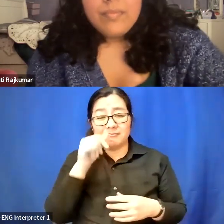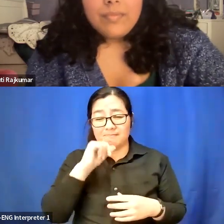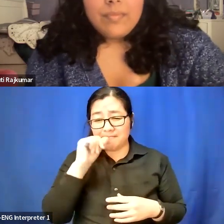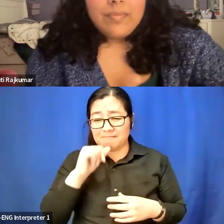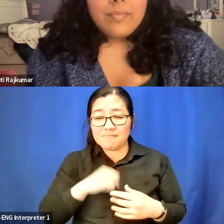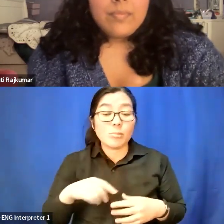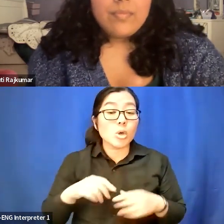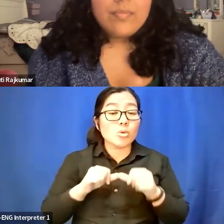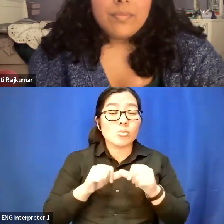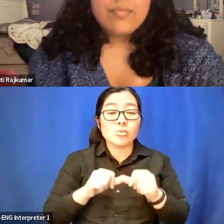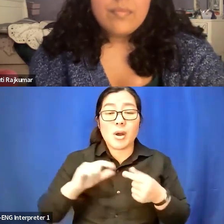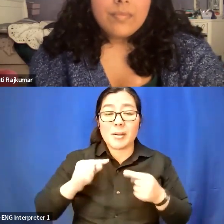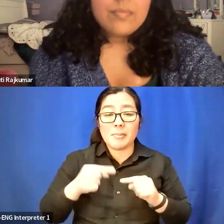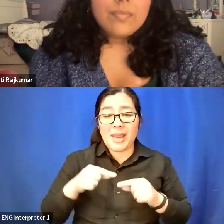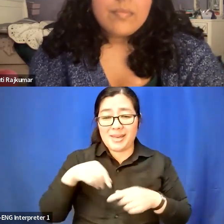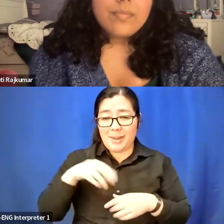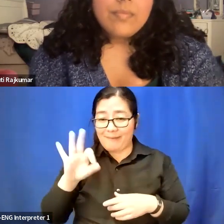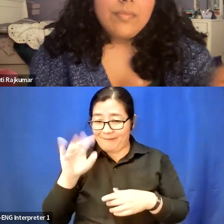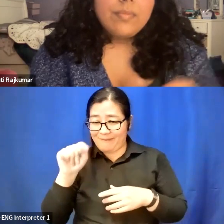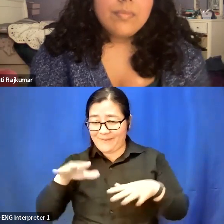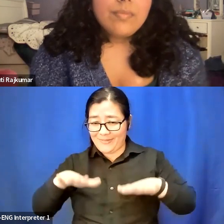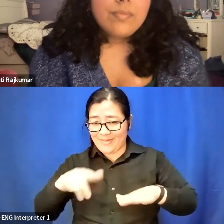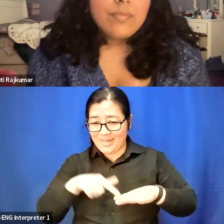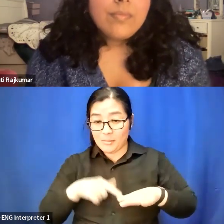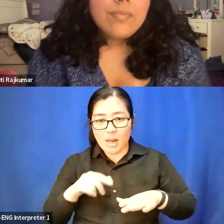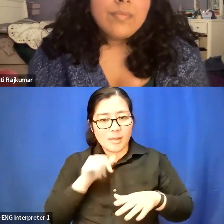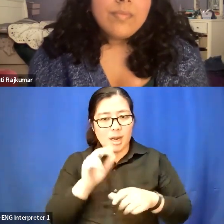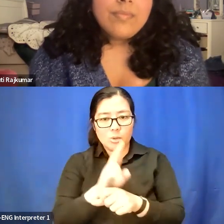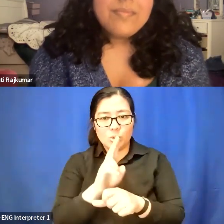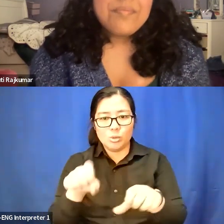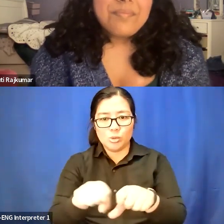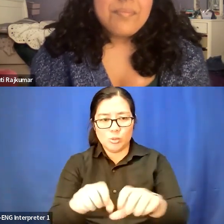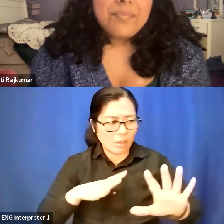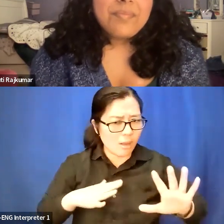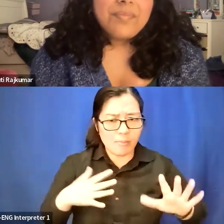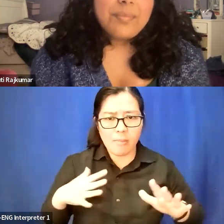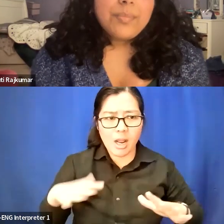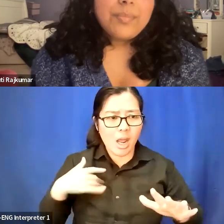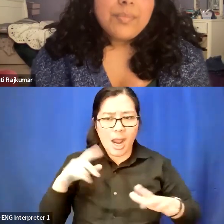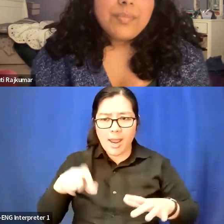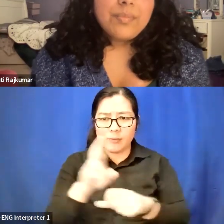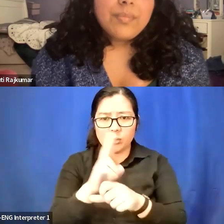to not wear shoes, but then I would like panic, and I'd be like, I have to wear shoes. And the doctors were like, we have to get you better so you can wear shoes.